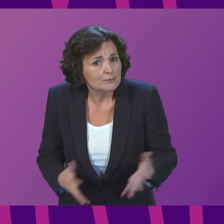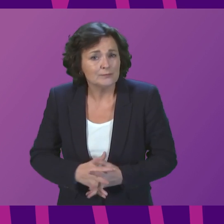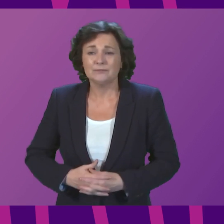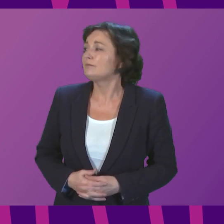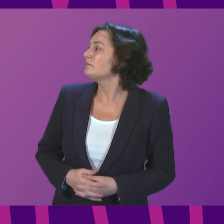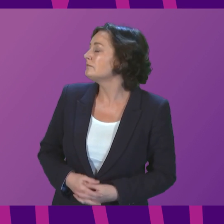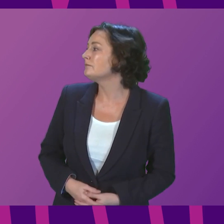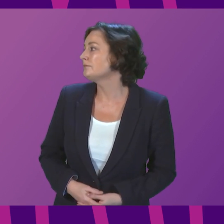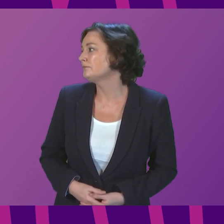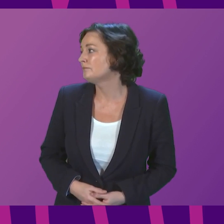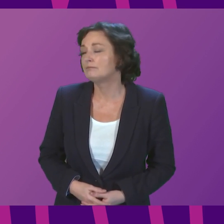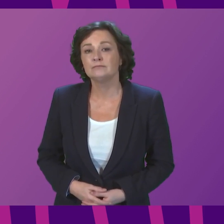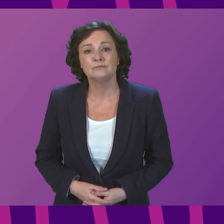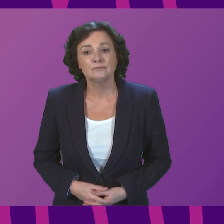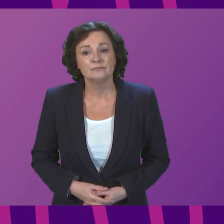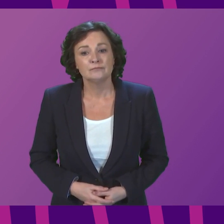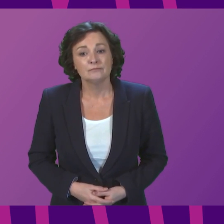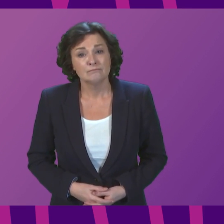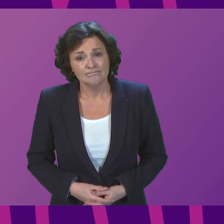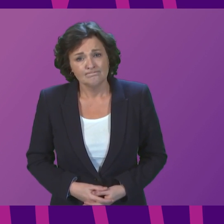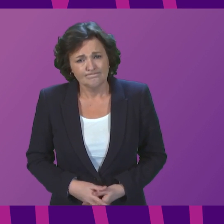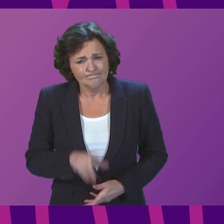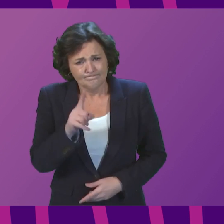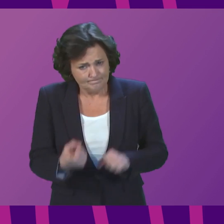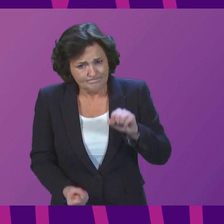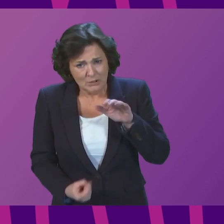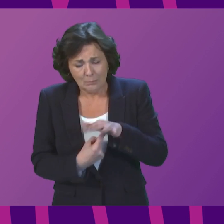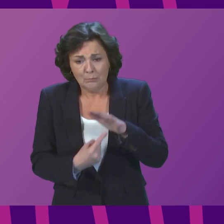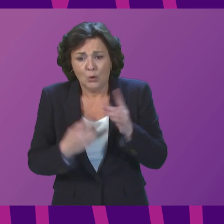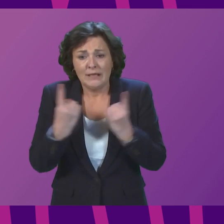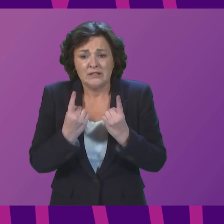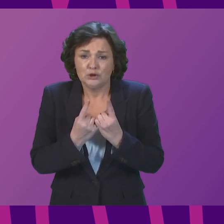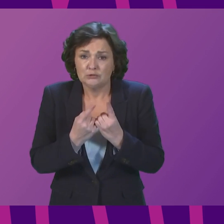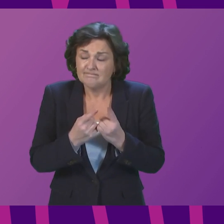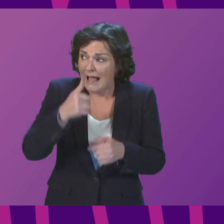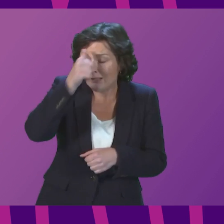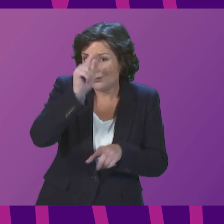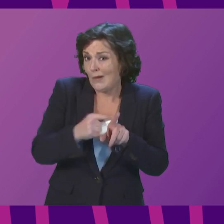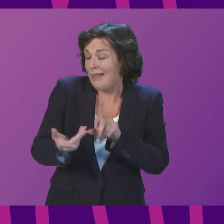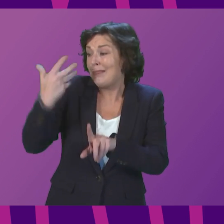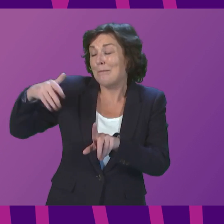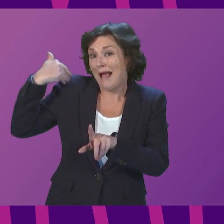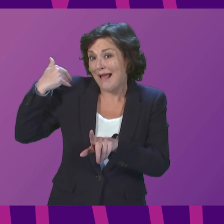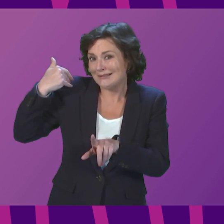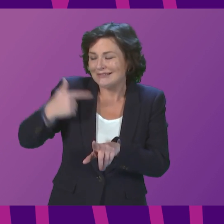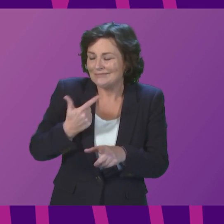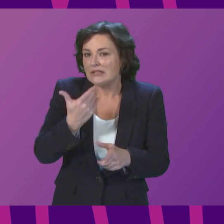This is an important issue. In the past, there have been complications around the devolved/reserved split of responsibilities on gambling.